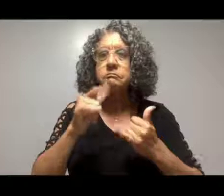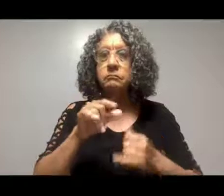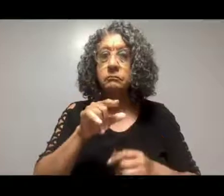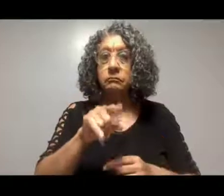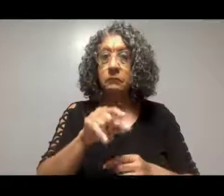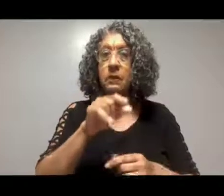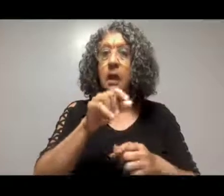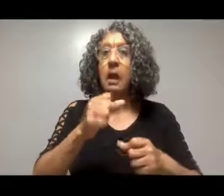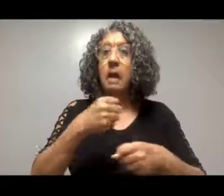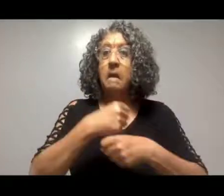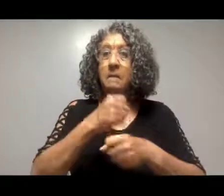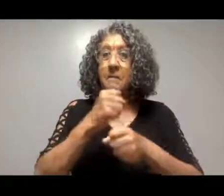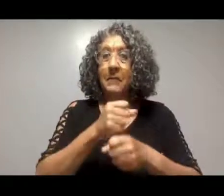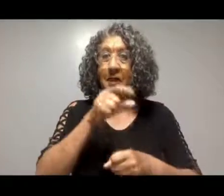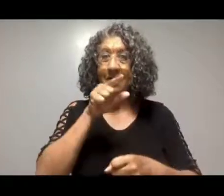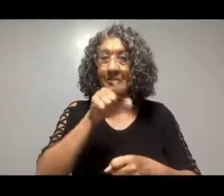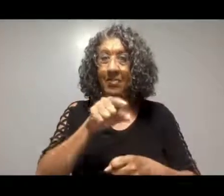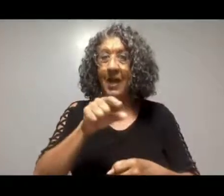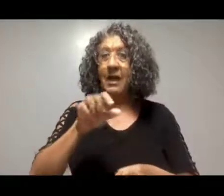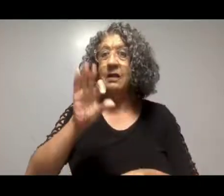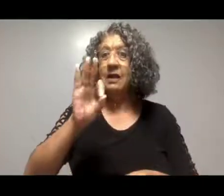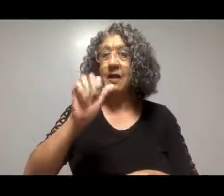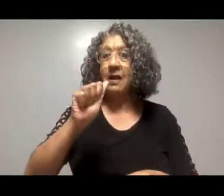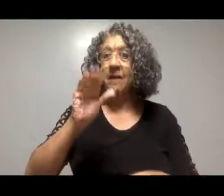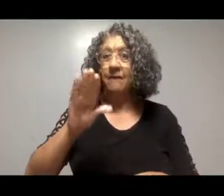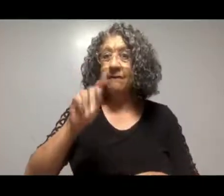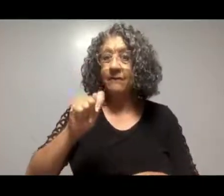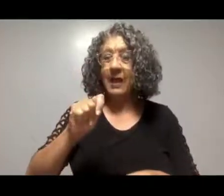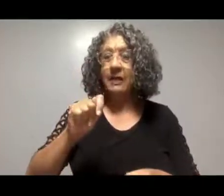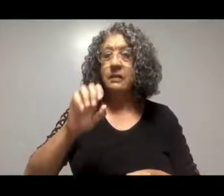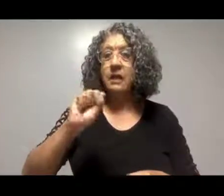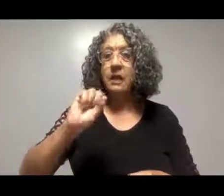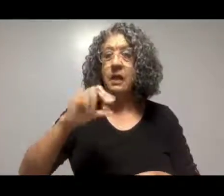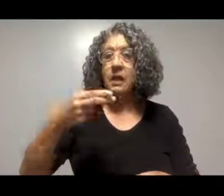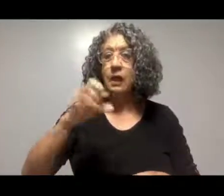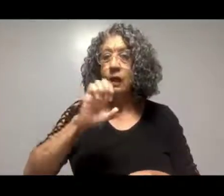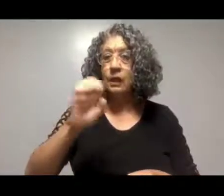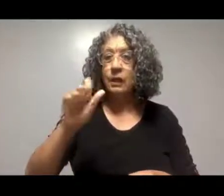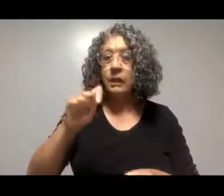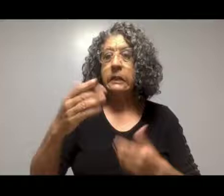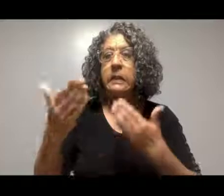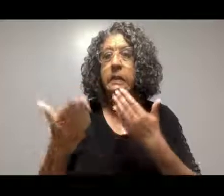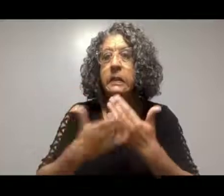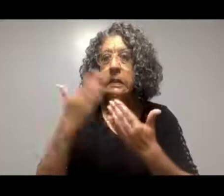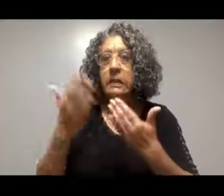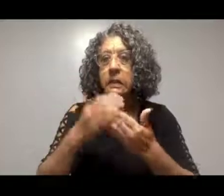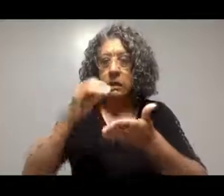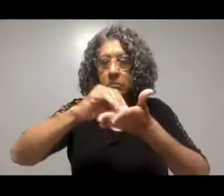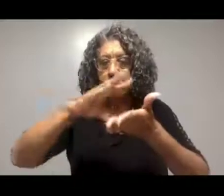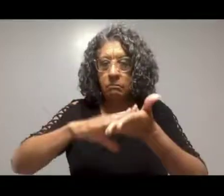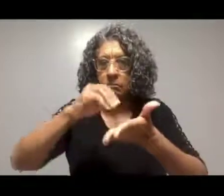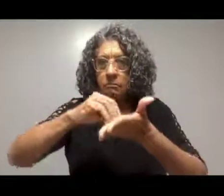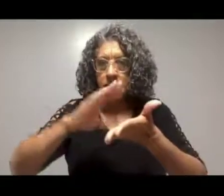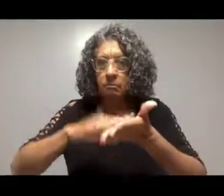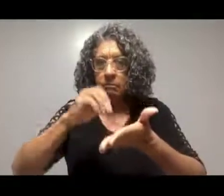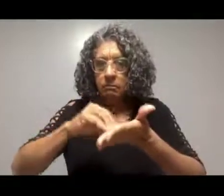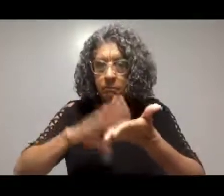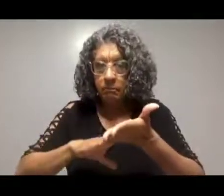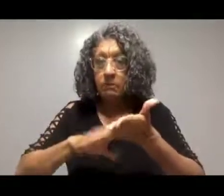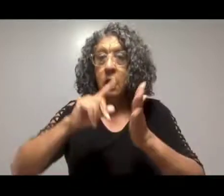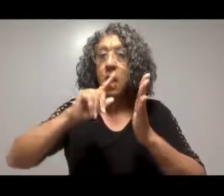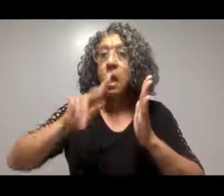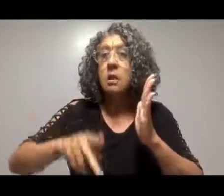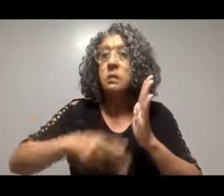you're more likely to make a mistake. Make sure you have your fact sheet everything down it makes